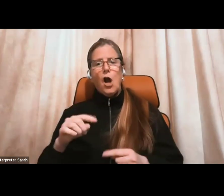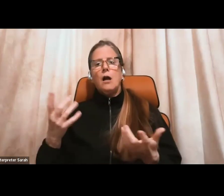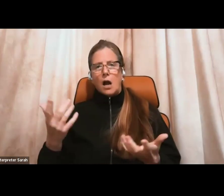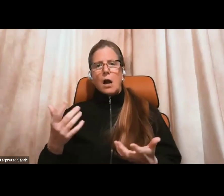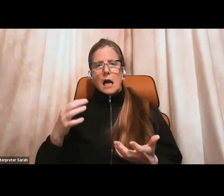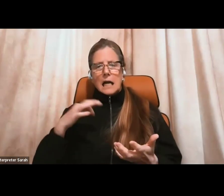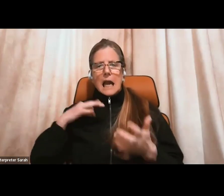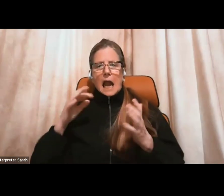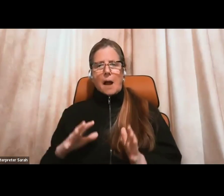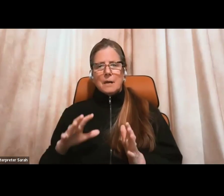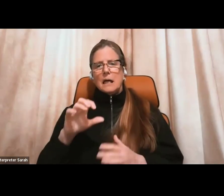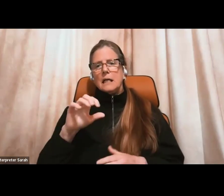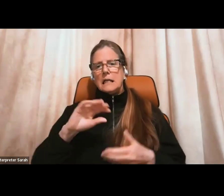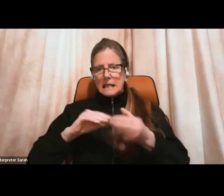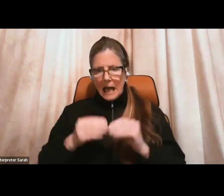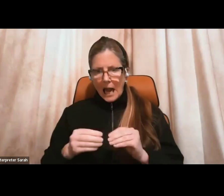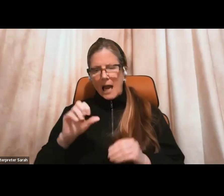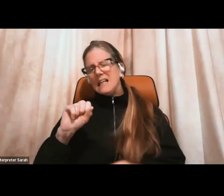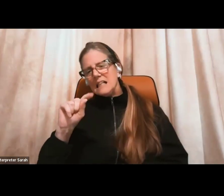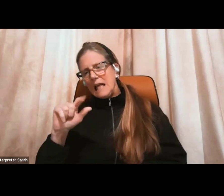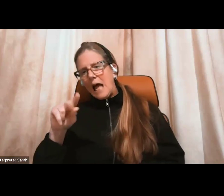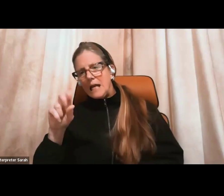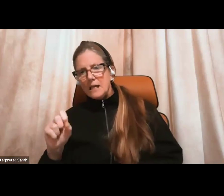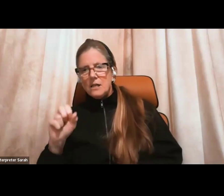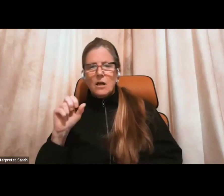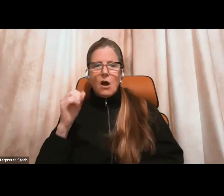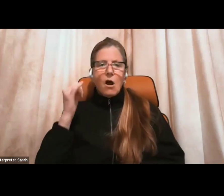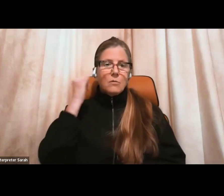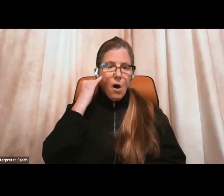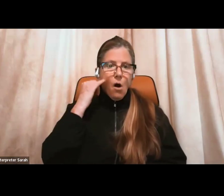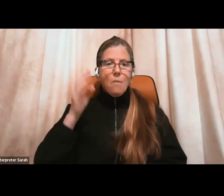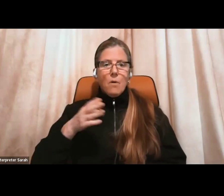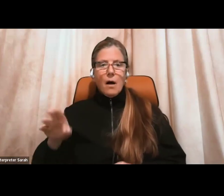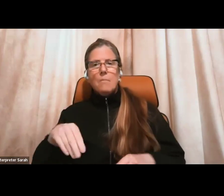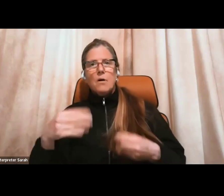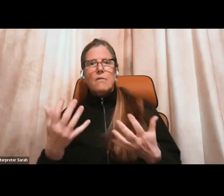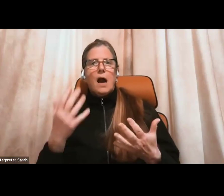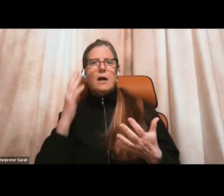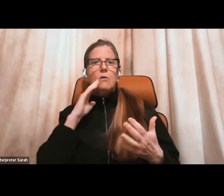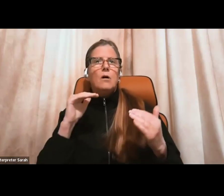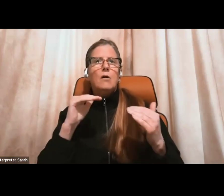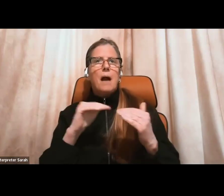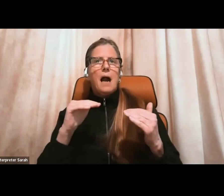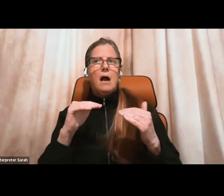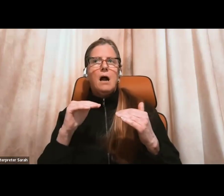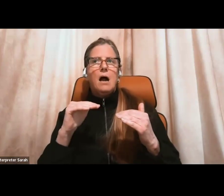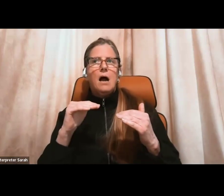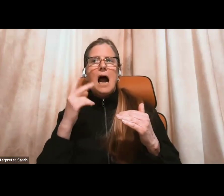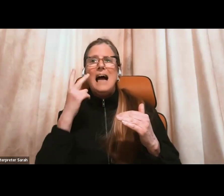the 15% match, as an example? And Jeremy, I see you on camera, so if I didn't correctly address